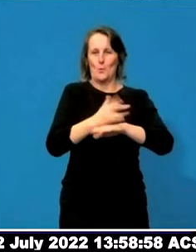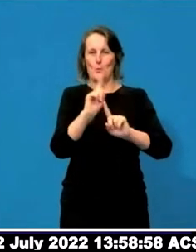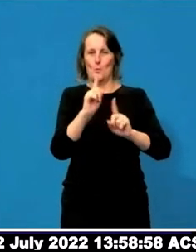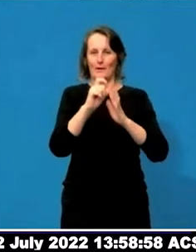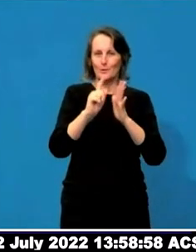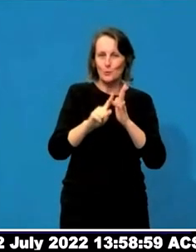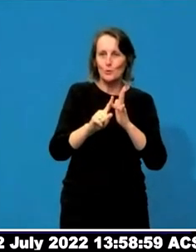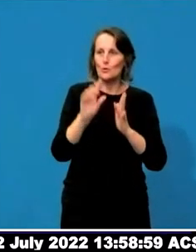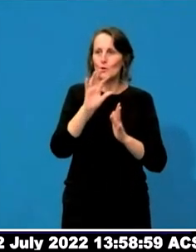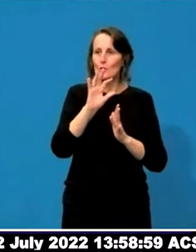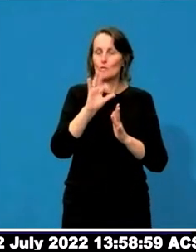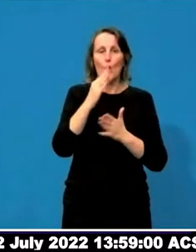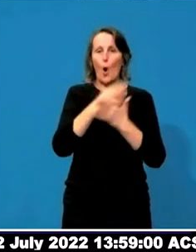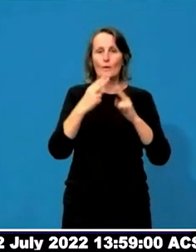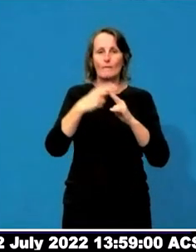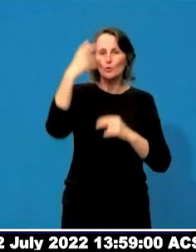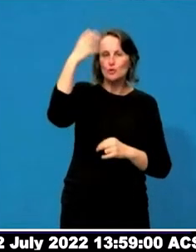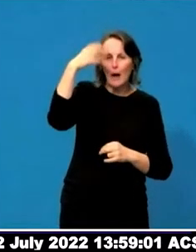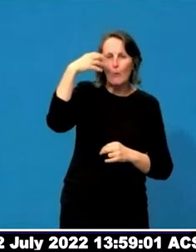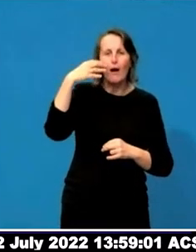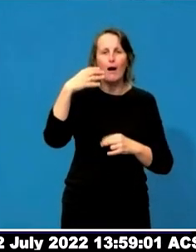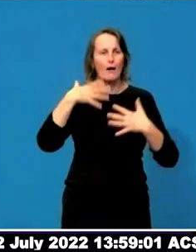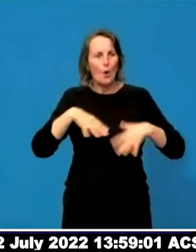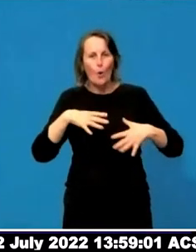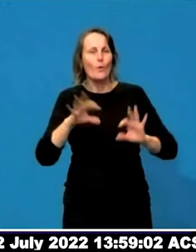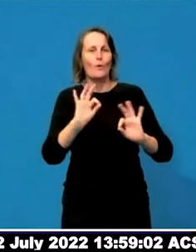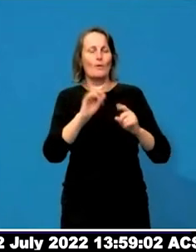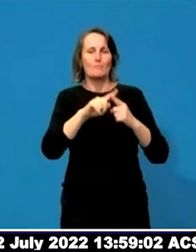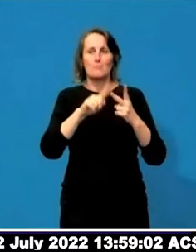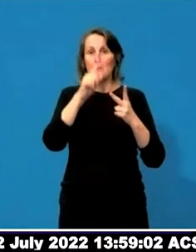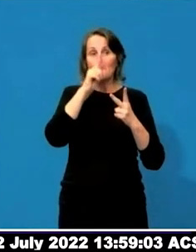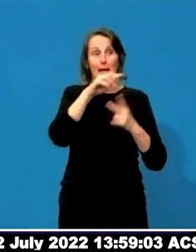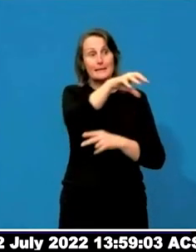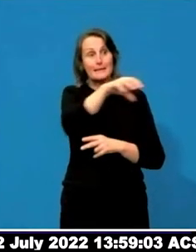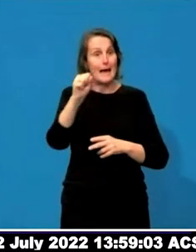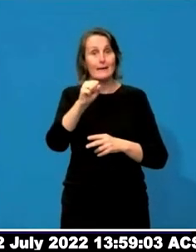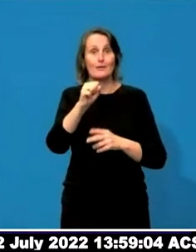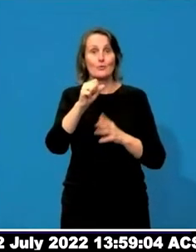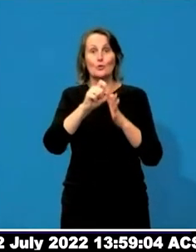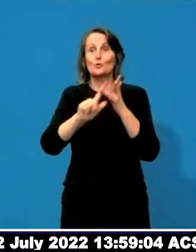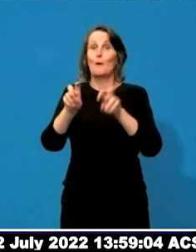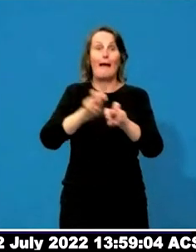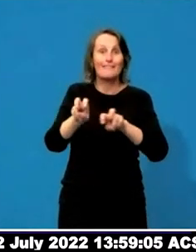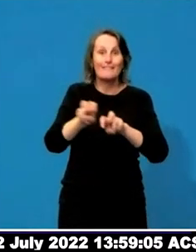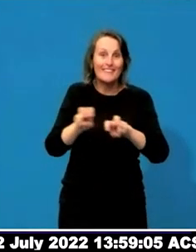doing personal care, that support work can be about taking people out to activities that are going on